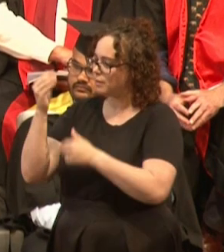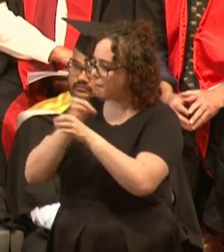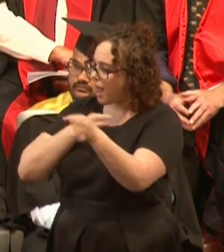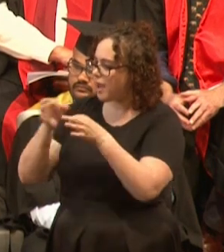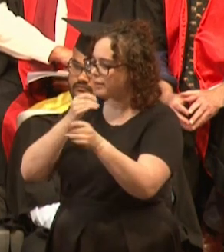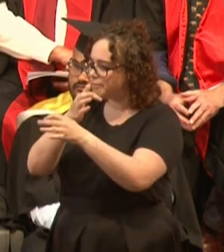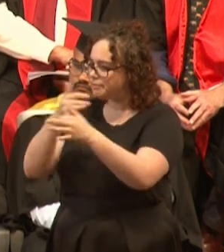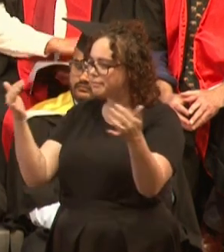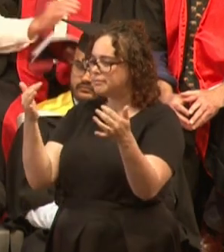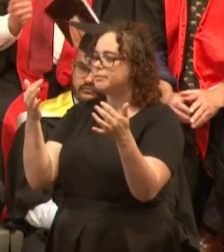Thank you.